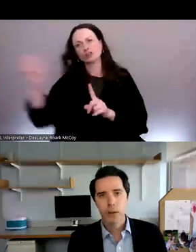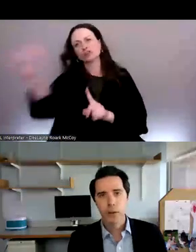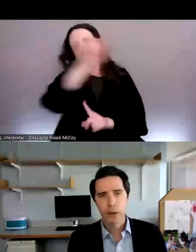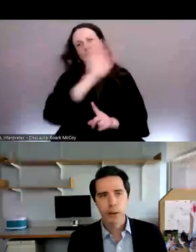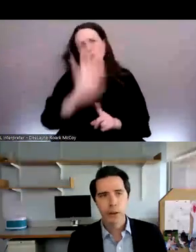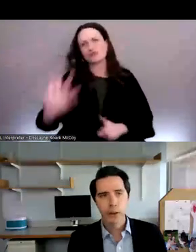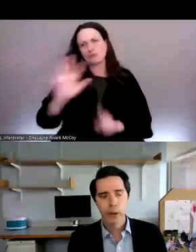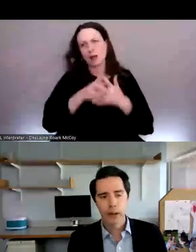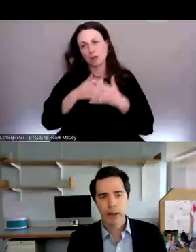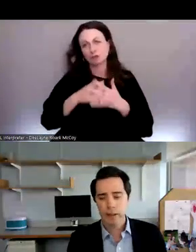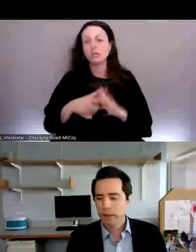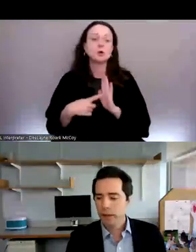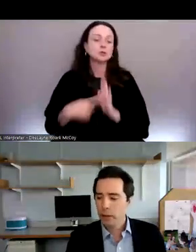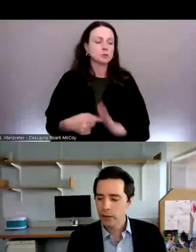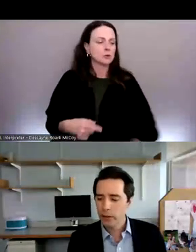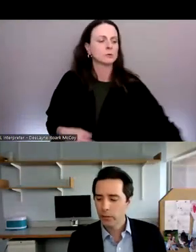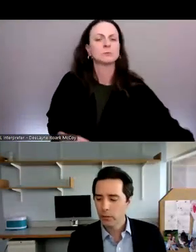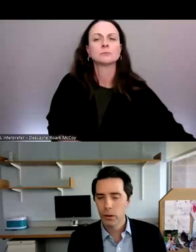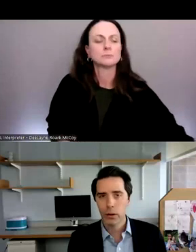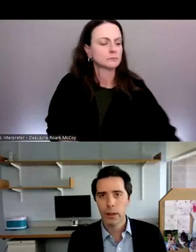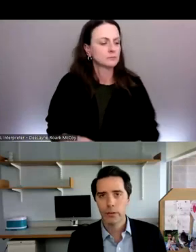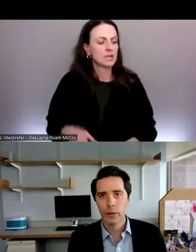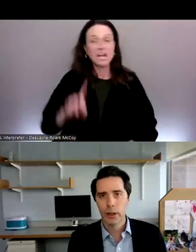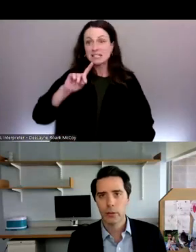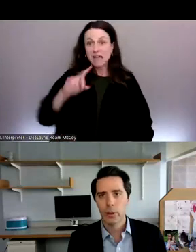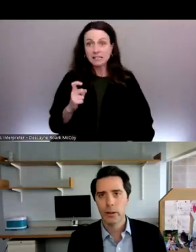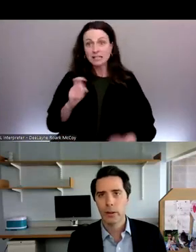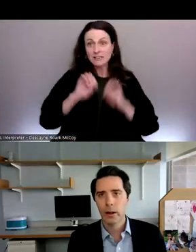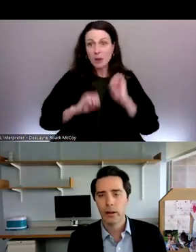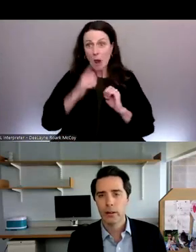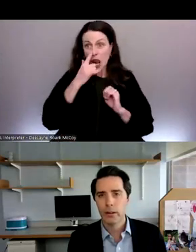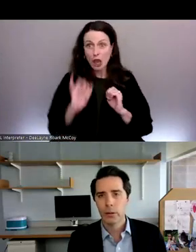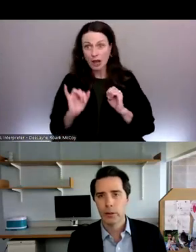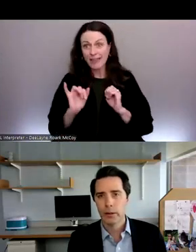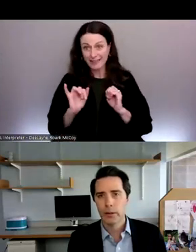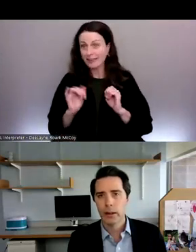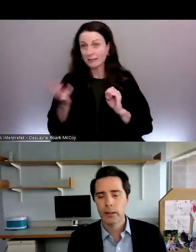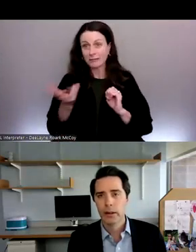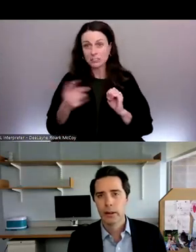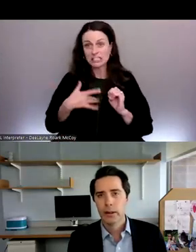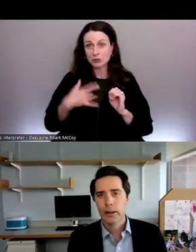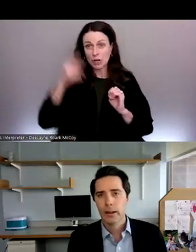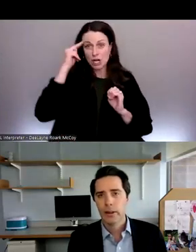so just to show you what a diagnostic evaluation would look like for a child